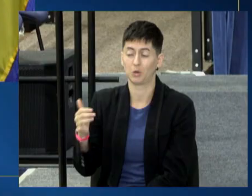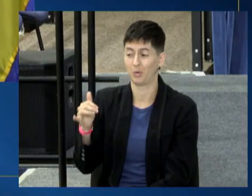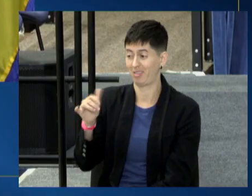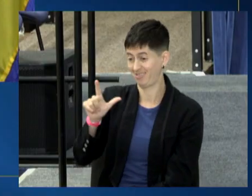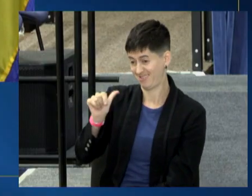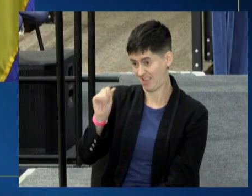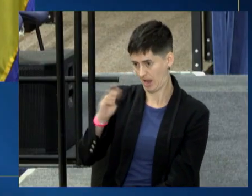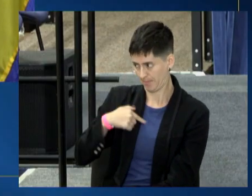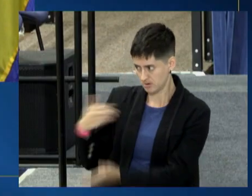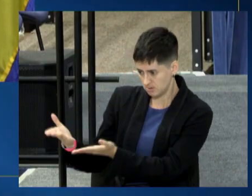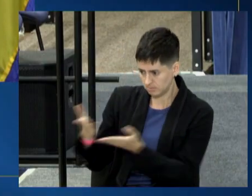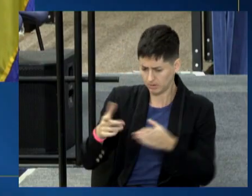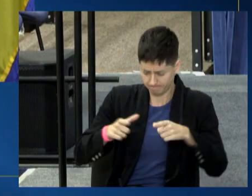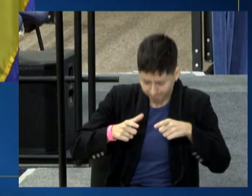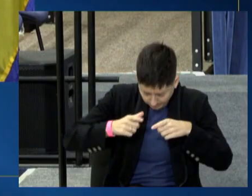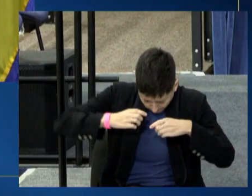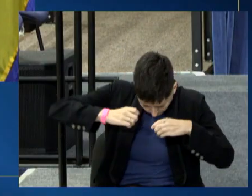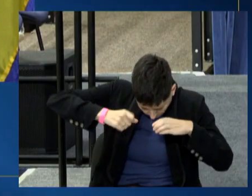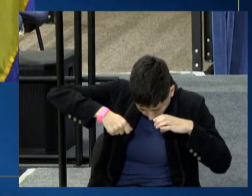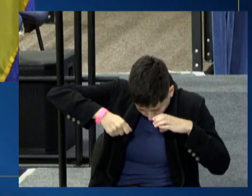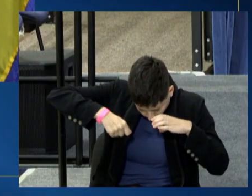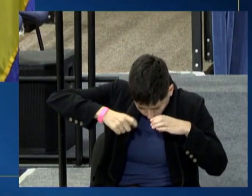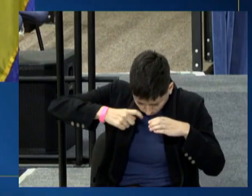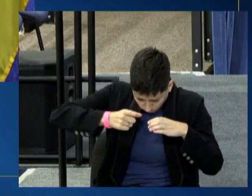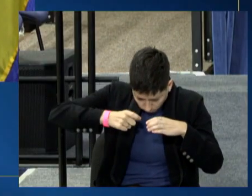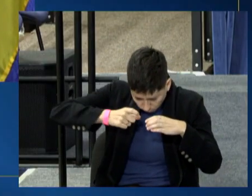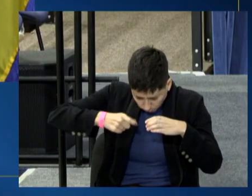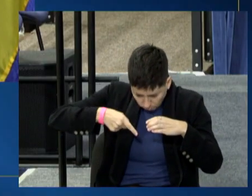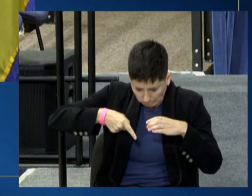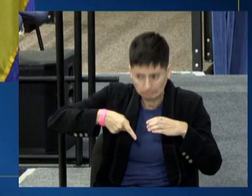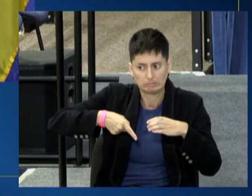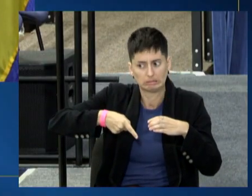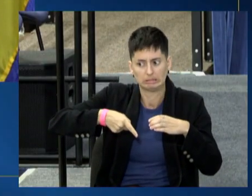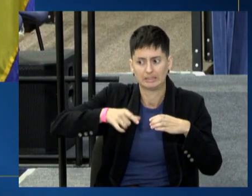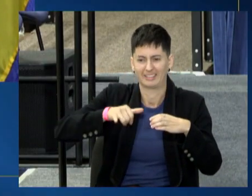was concerned enough that I wanted to start treatment right away. But hospital protocol